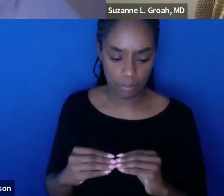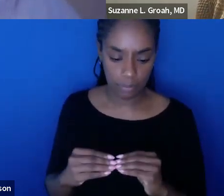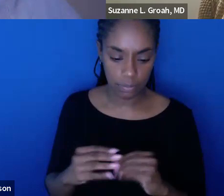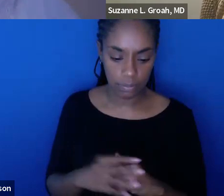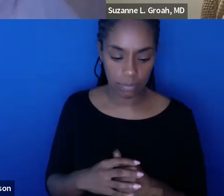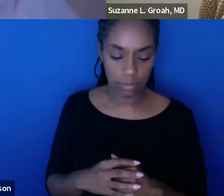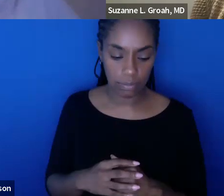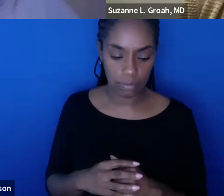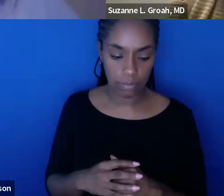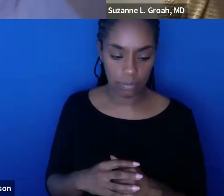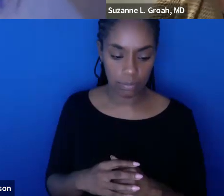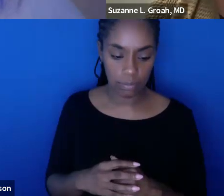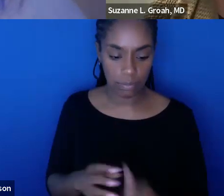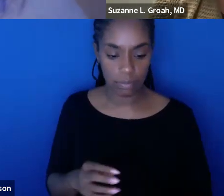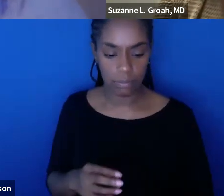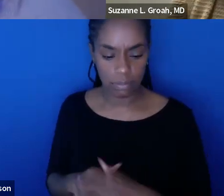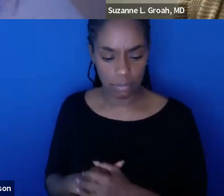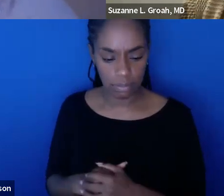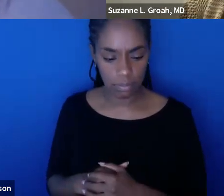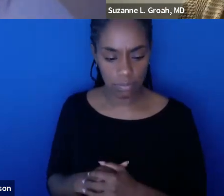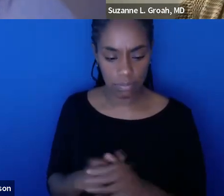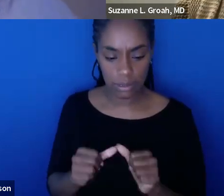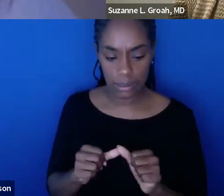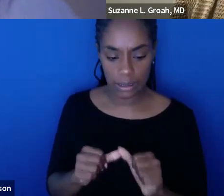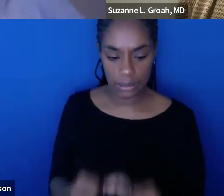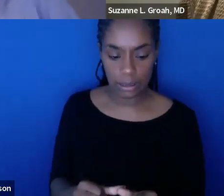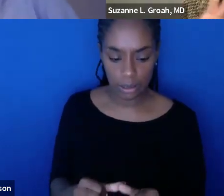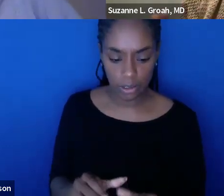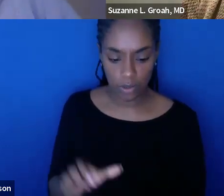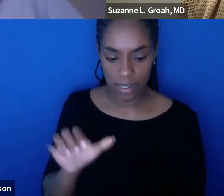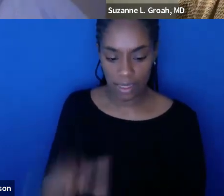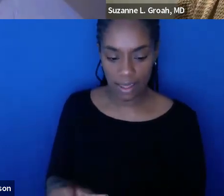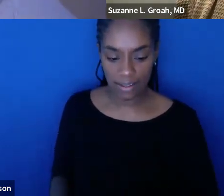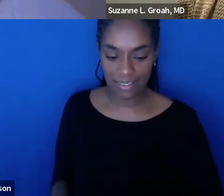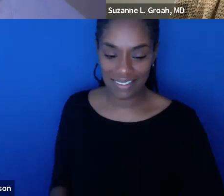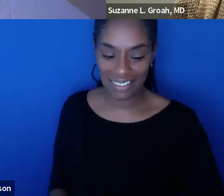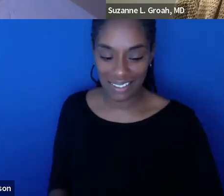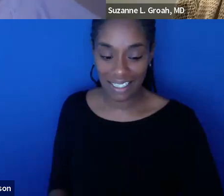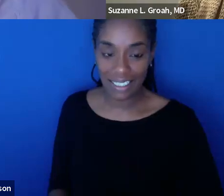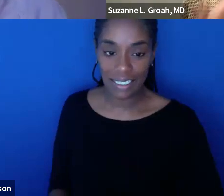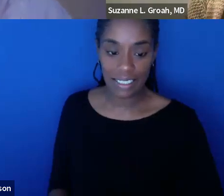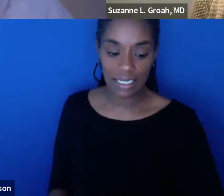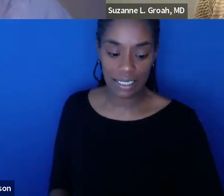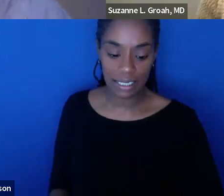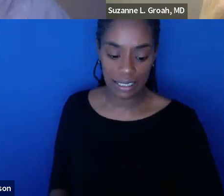Okay. But continue to follow that along because... Continue to follow and based on symptoms, and if you notice a